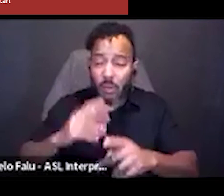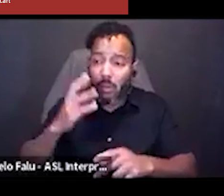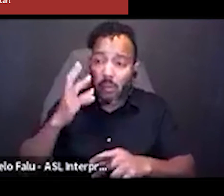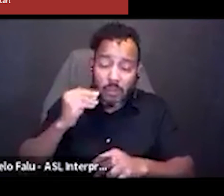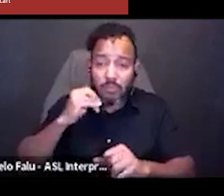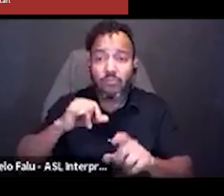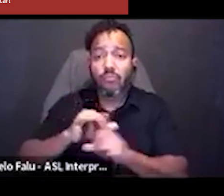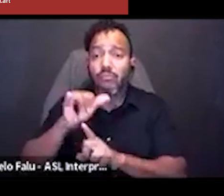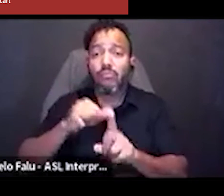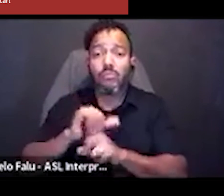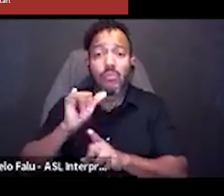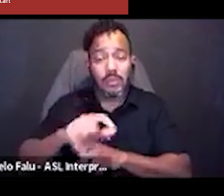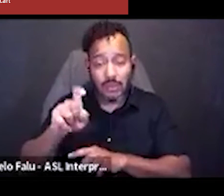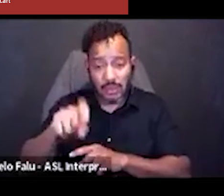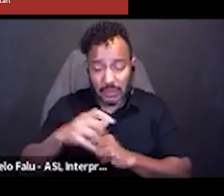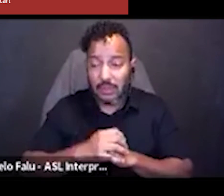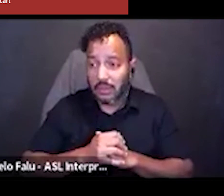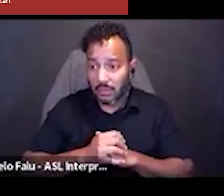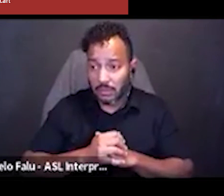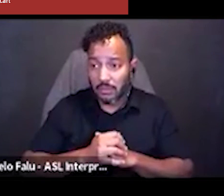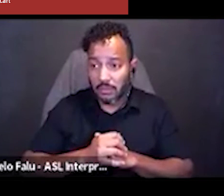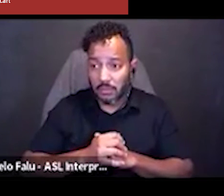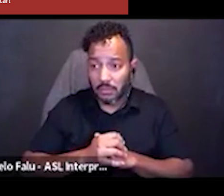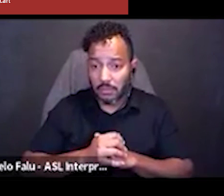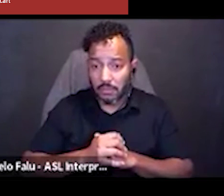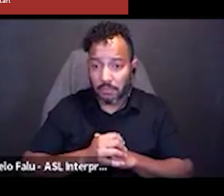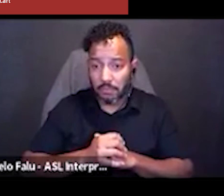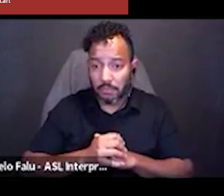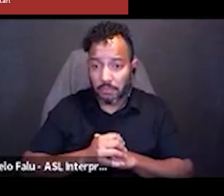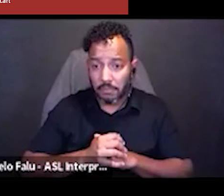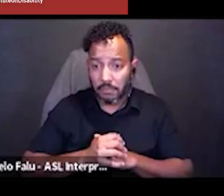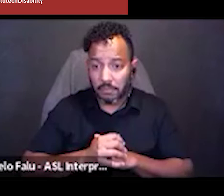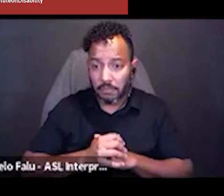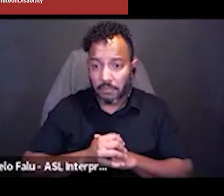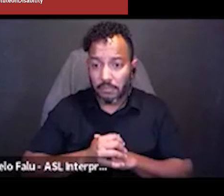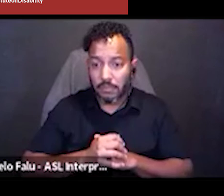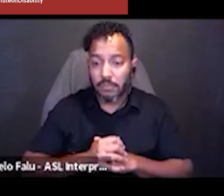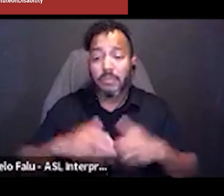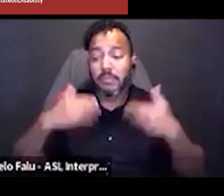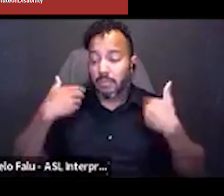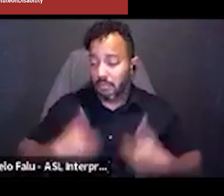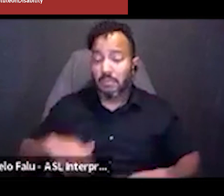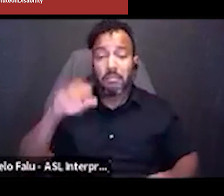It's needed.